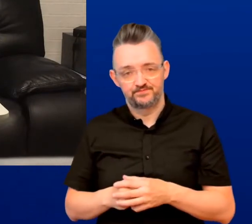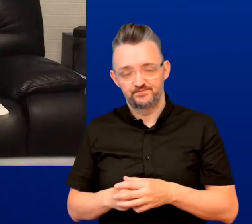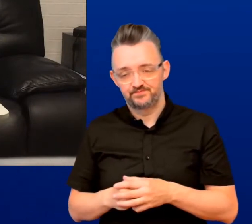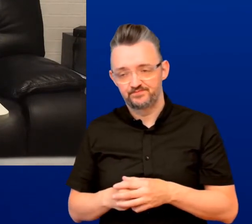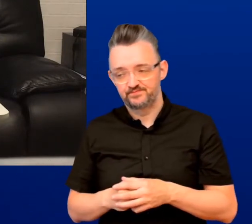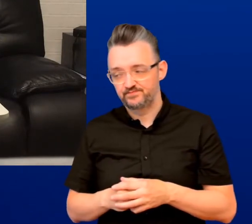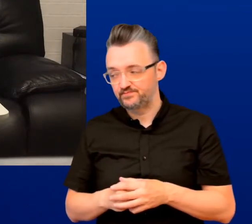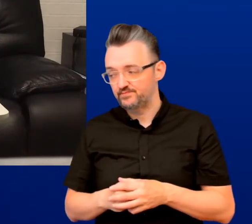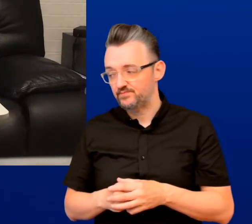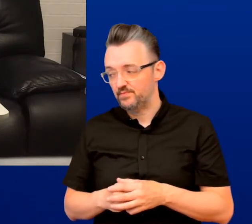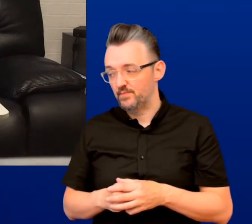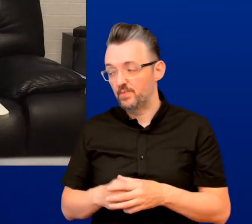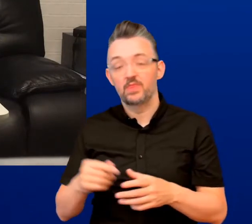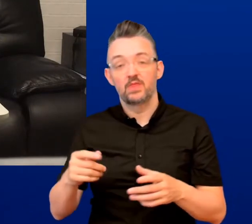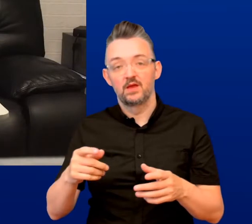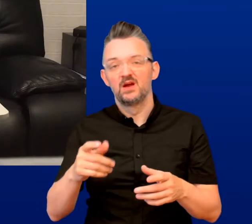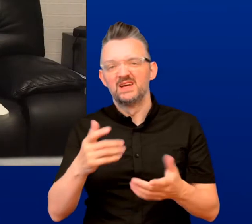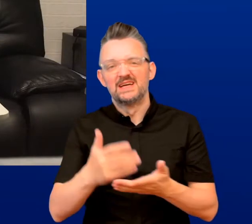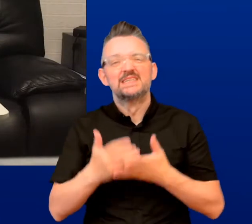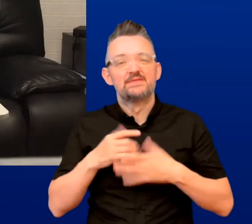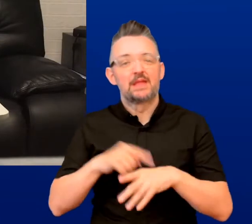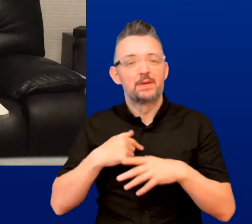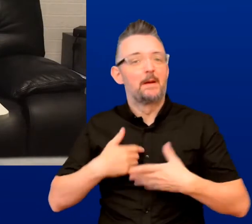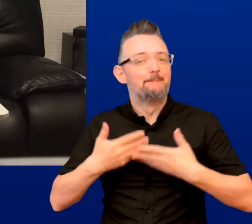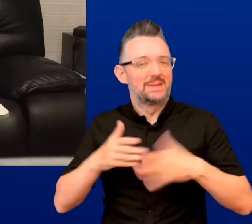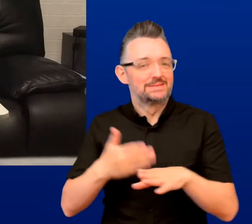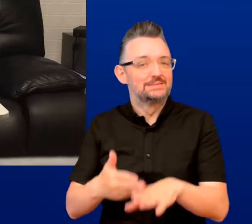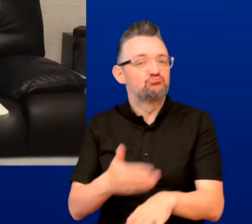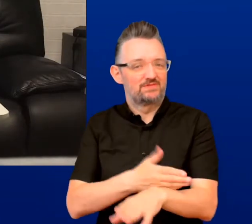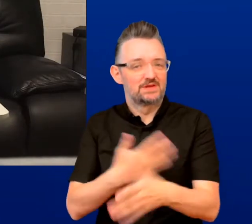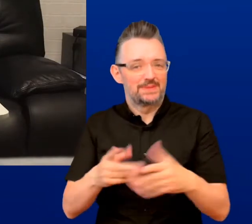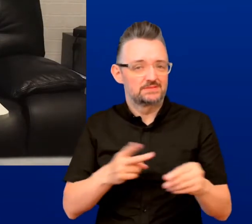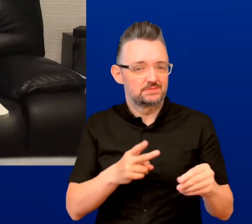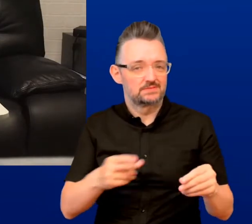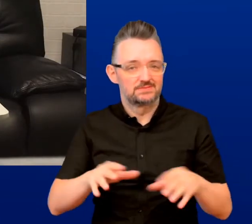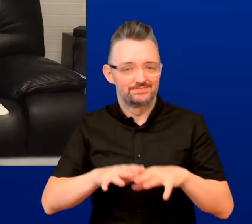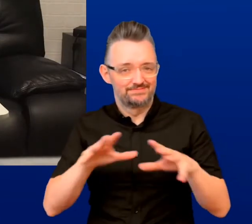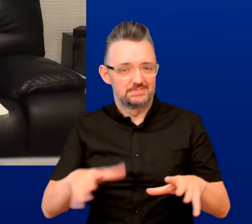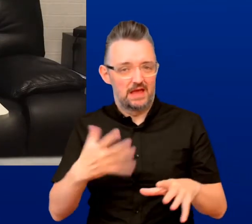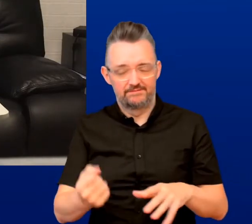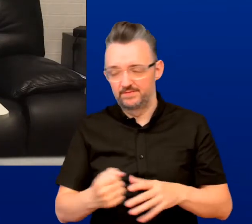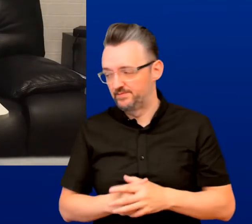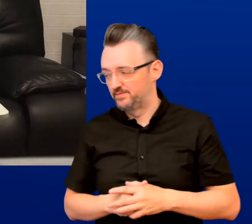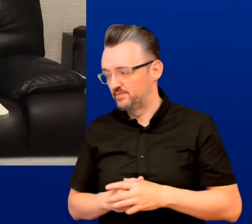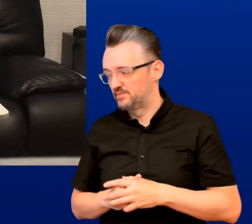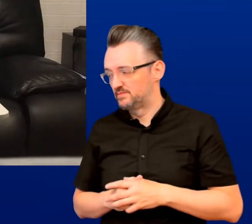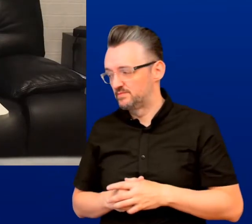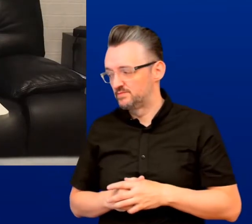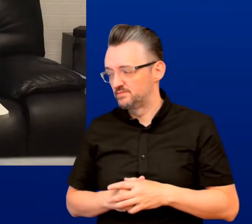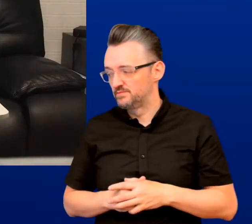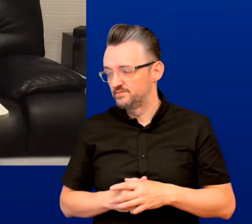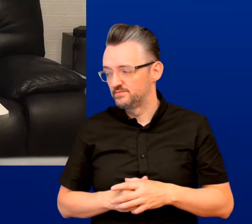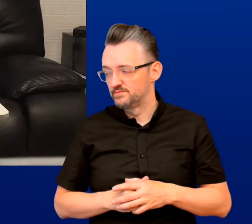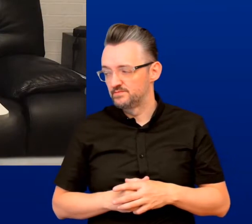To save time, I have got one I've prepared earlier.